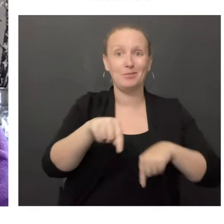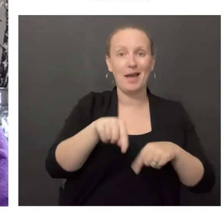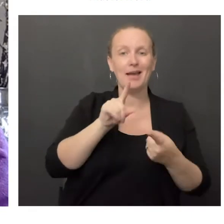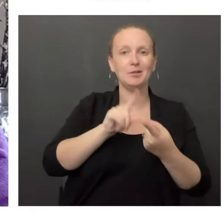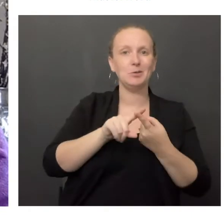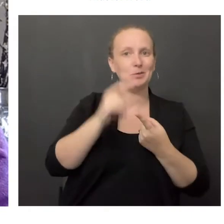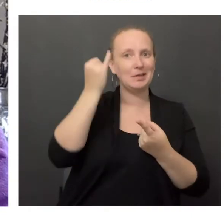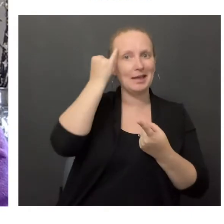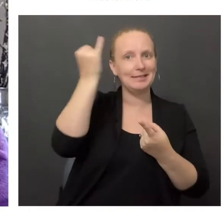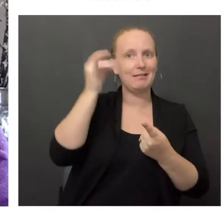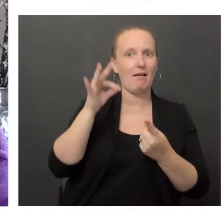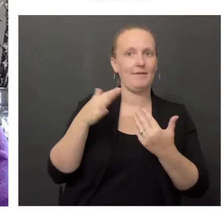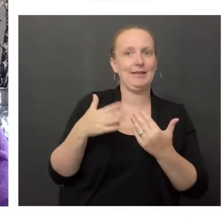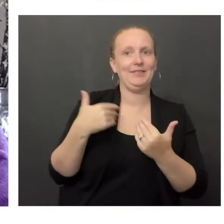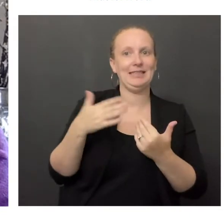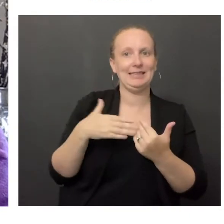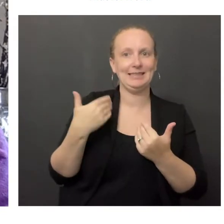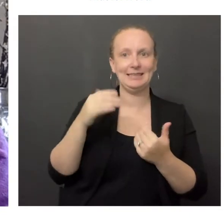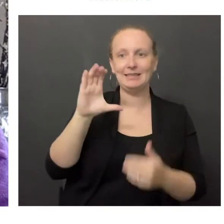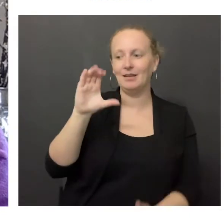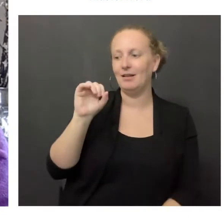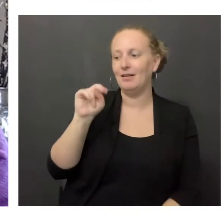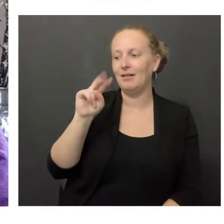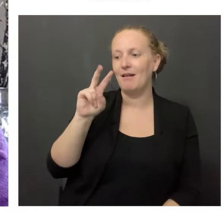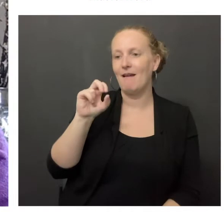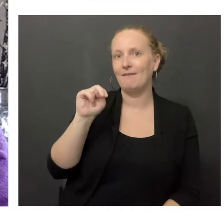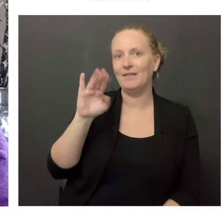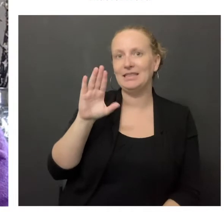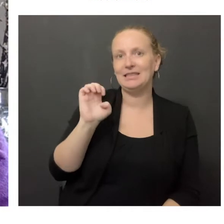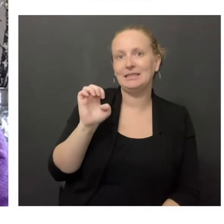for me and making sure, um, that, that